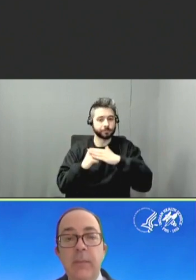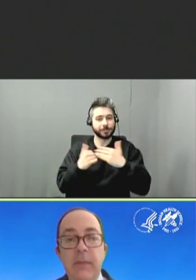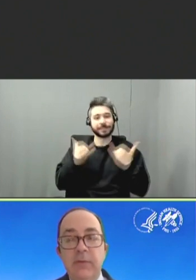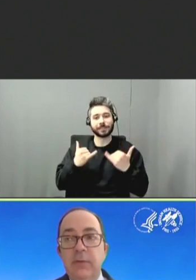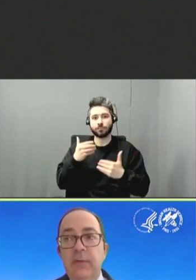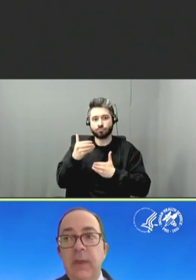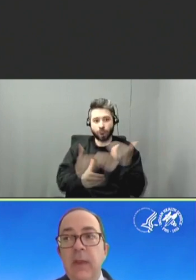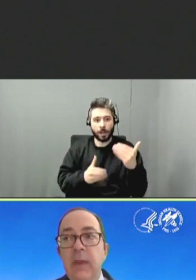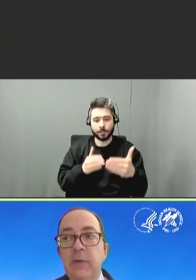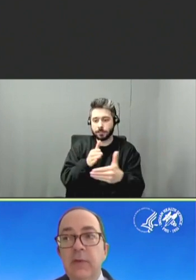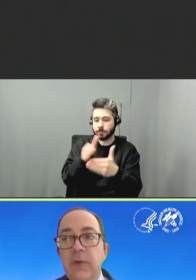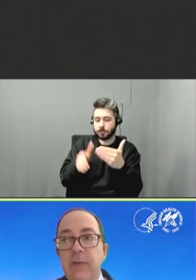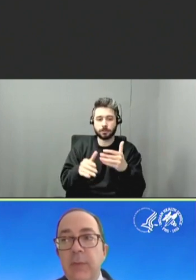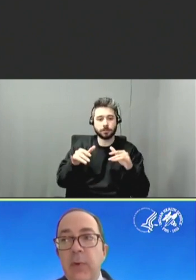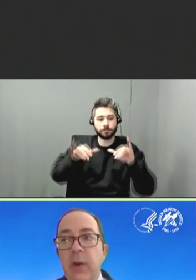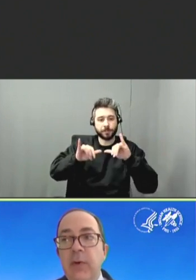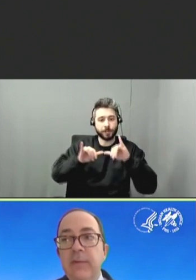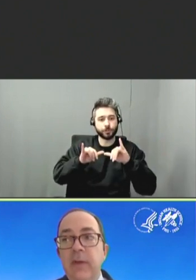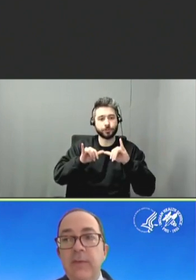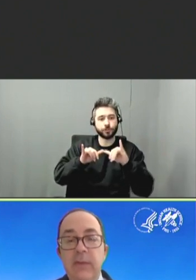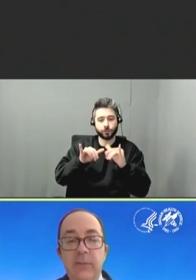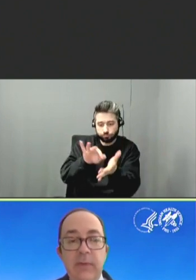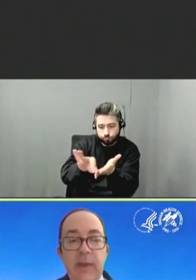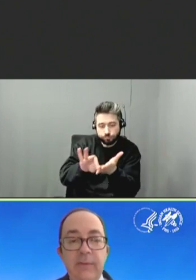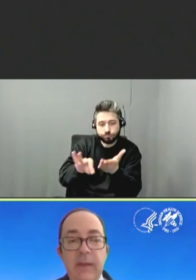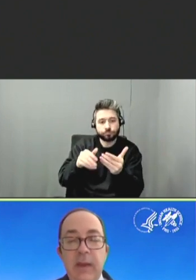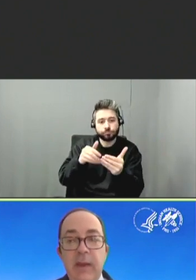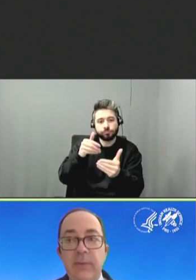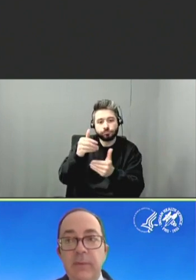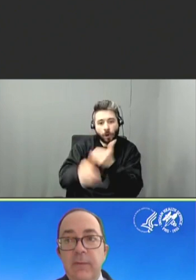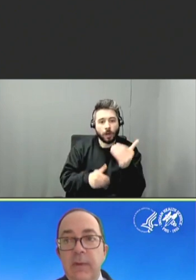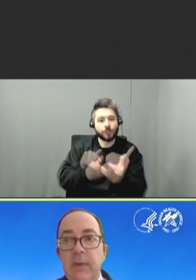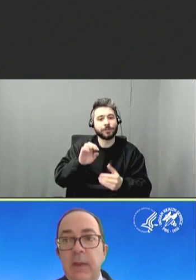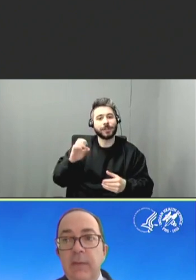measures to track the progress of E3 vaccine efforts.